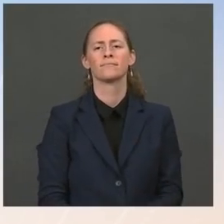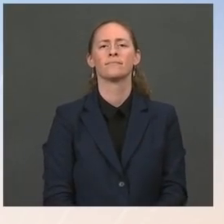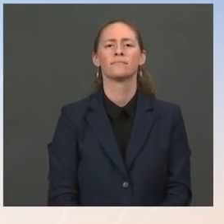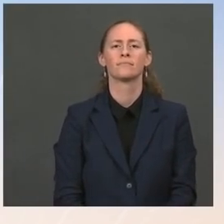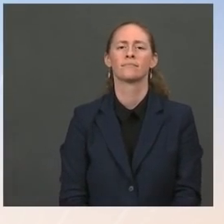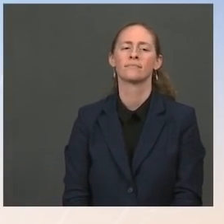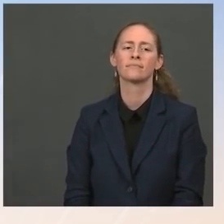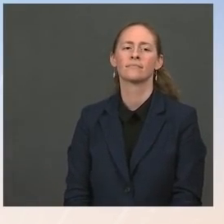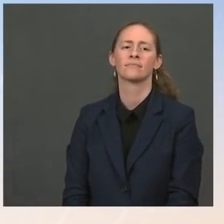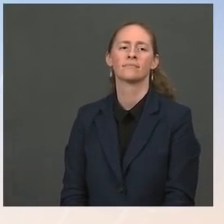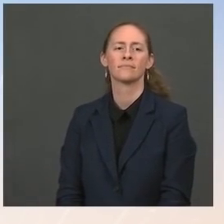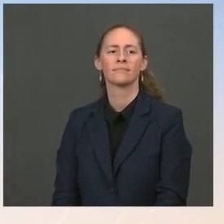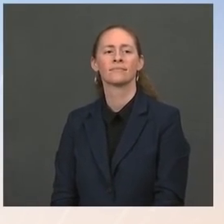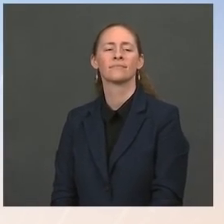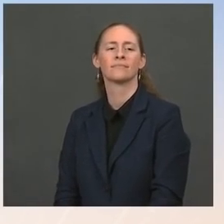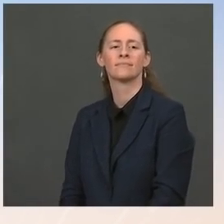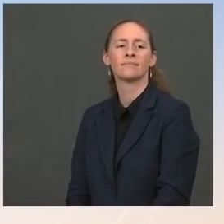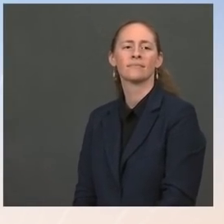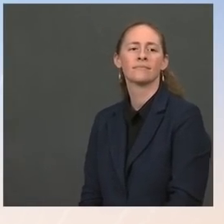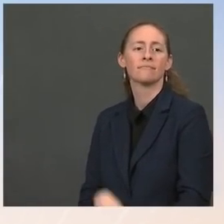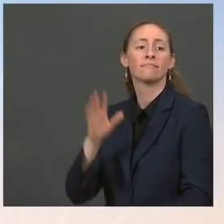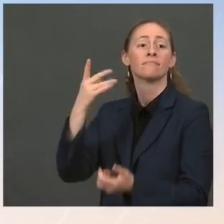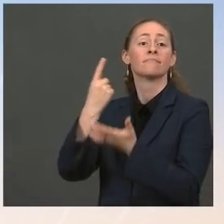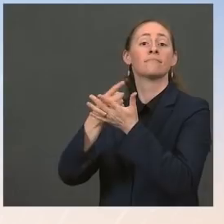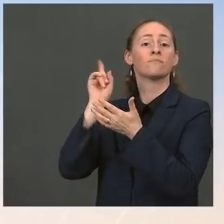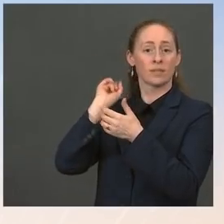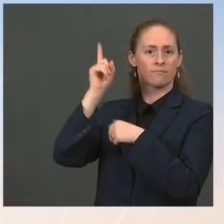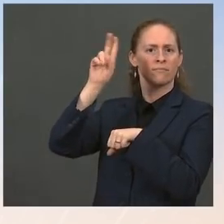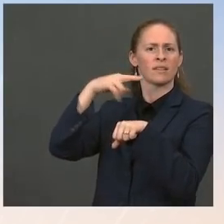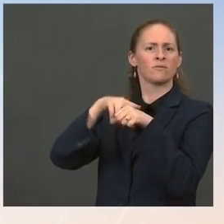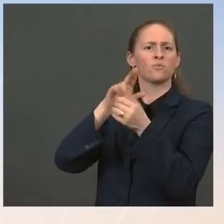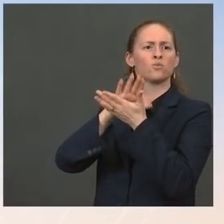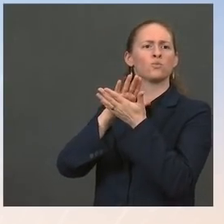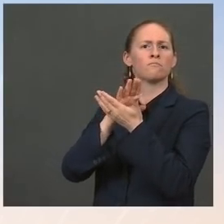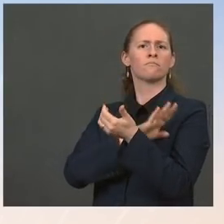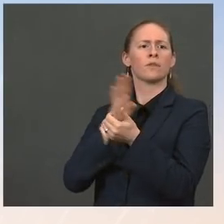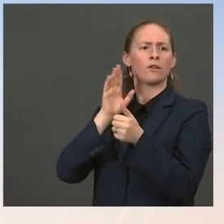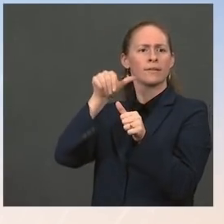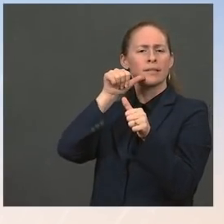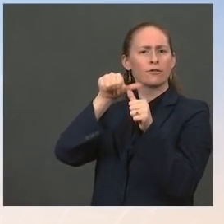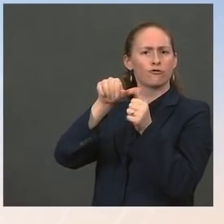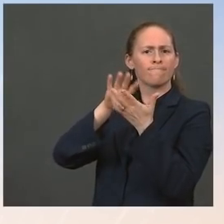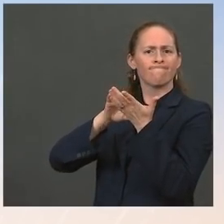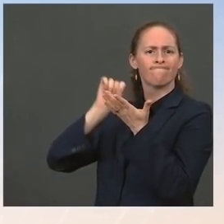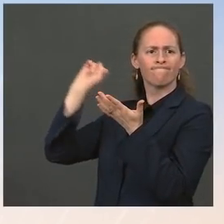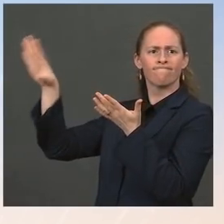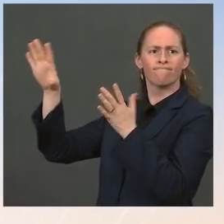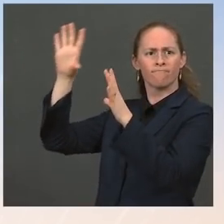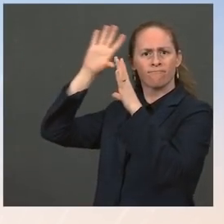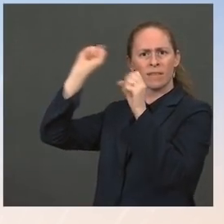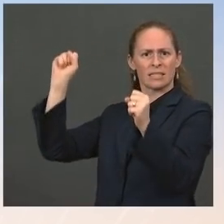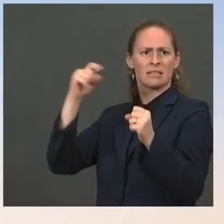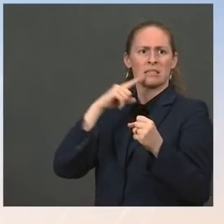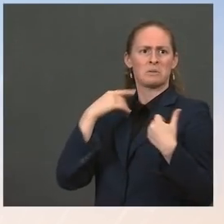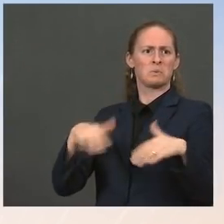A week ago, the National School Boards Association wrote to the President to say that their teachers feel like some parents protesting recently